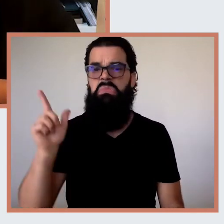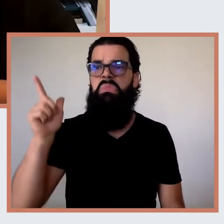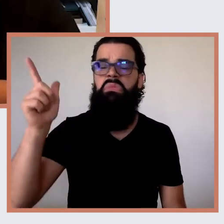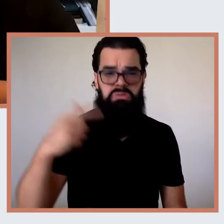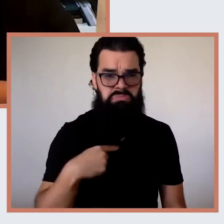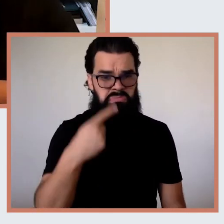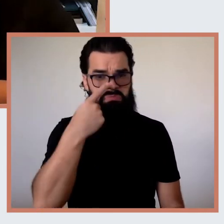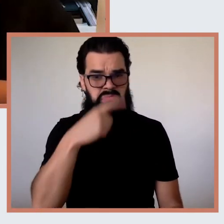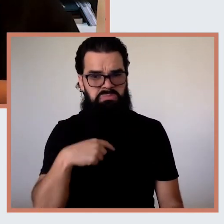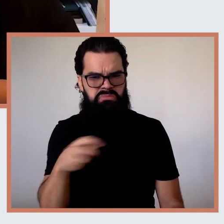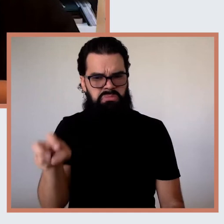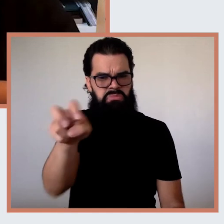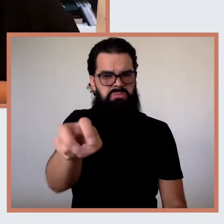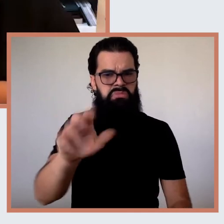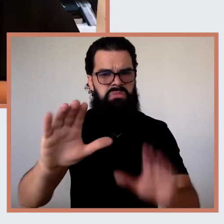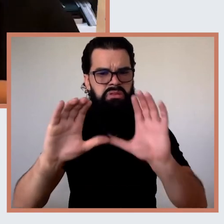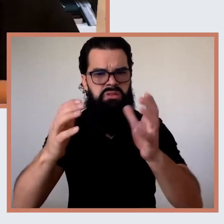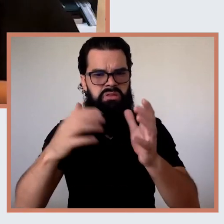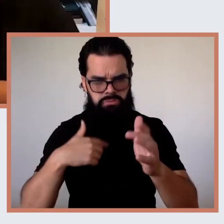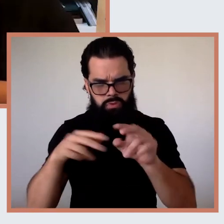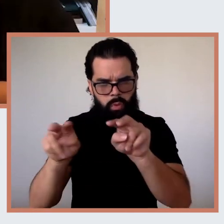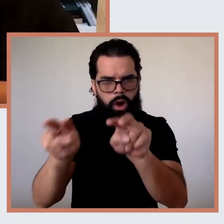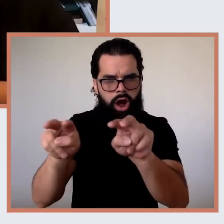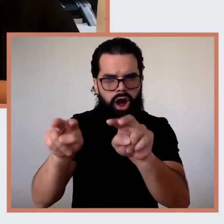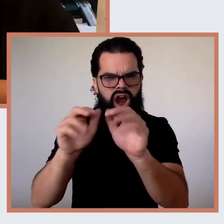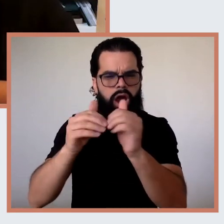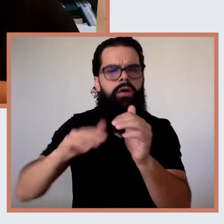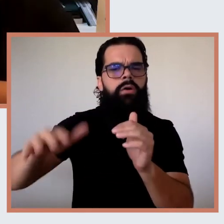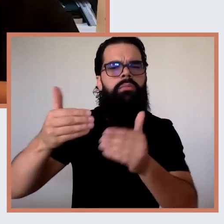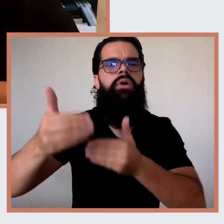may I sit in a spot where I can watch and hear